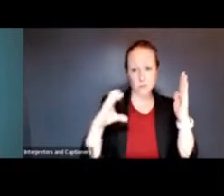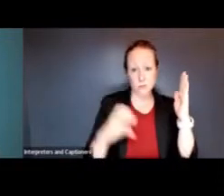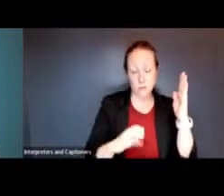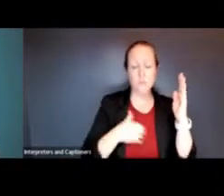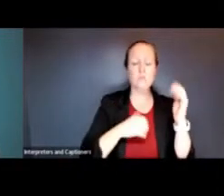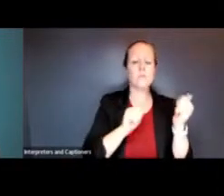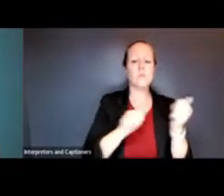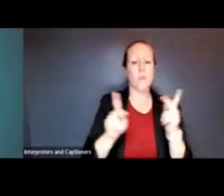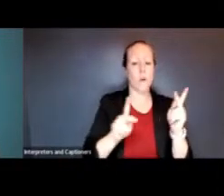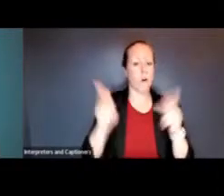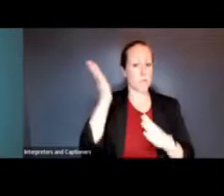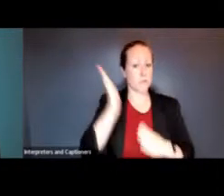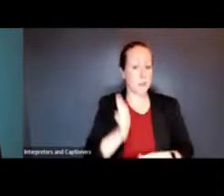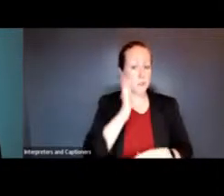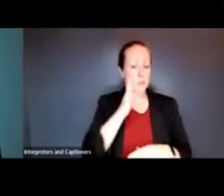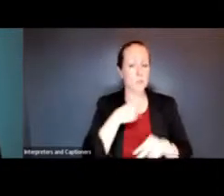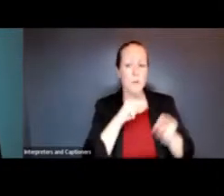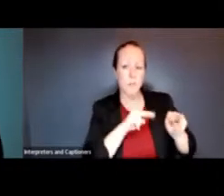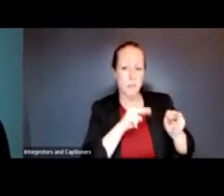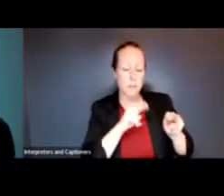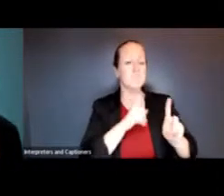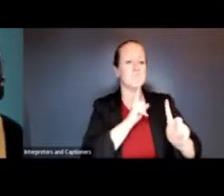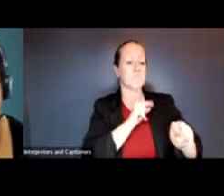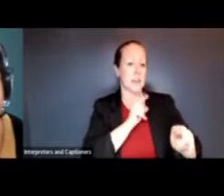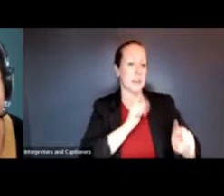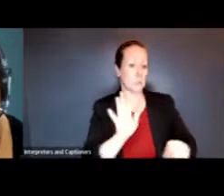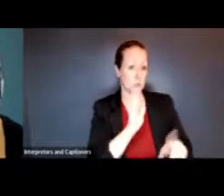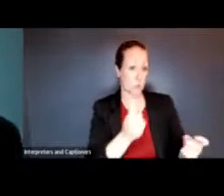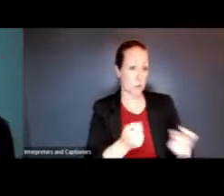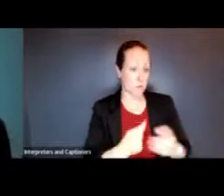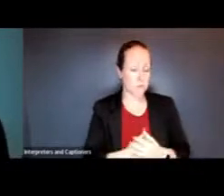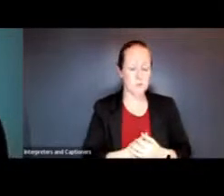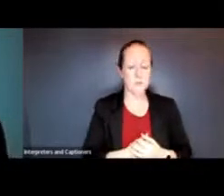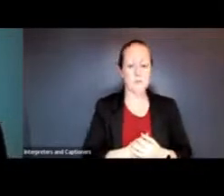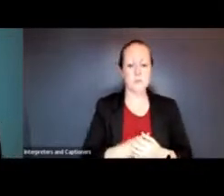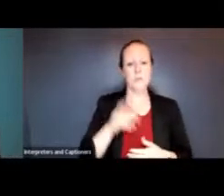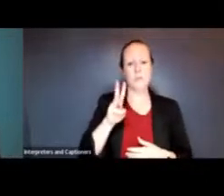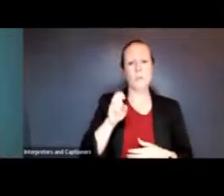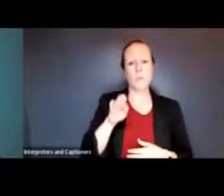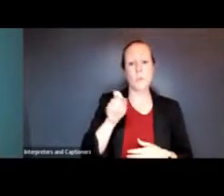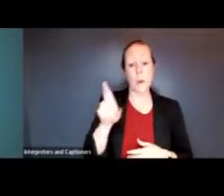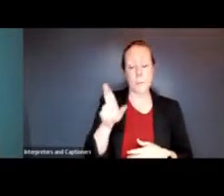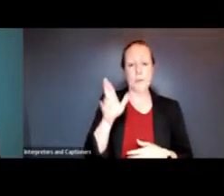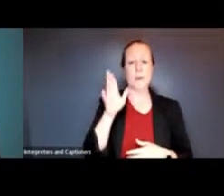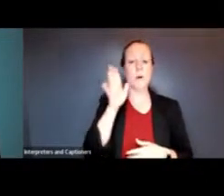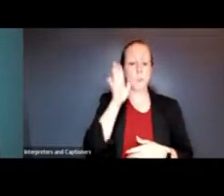into the chat. So we'll be monitoring those collapsed questions. The webinar will be live caption in English and